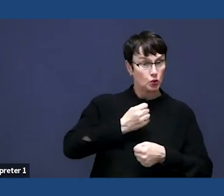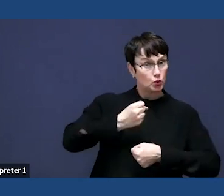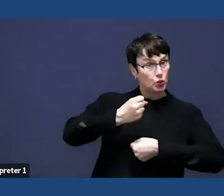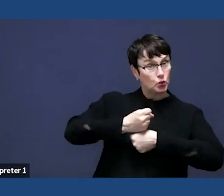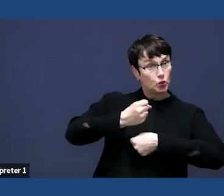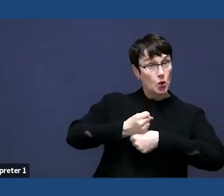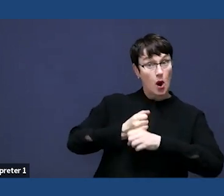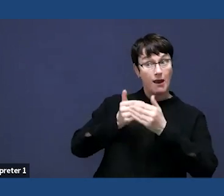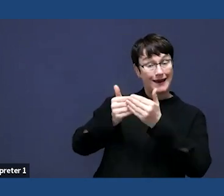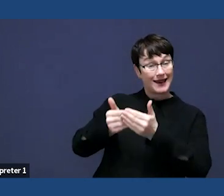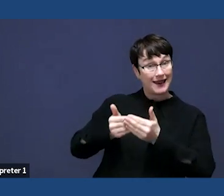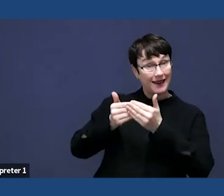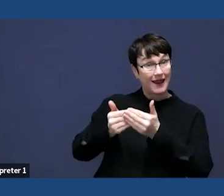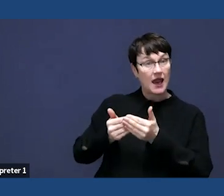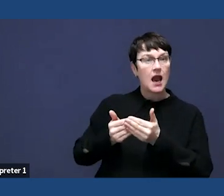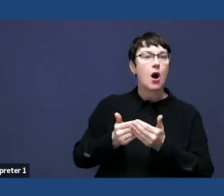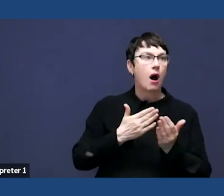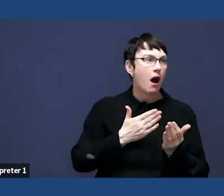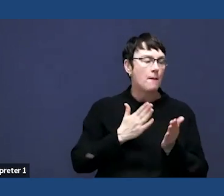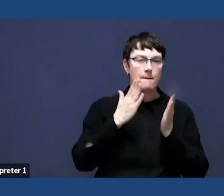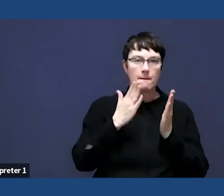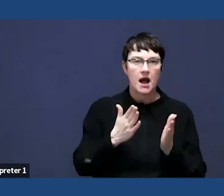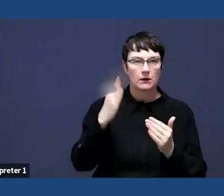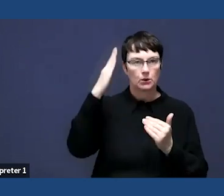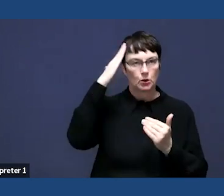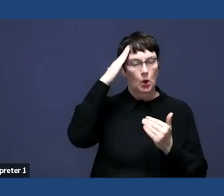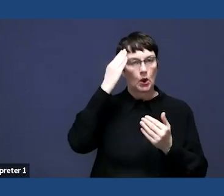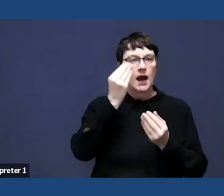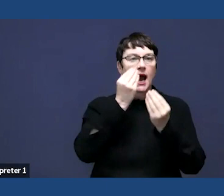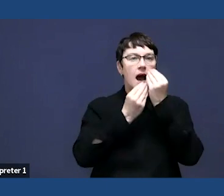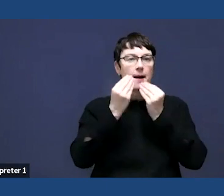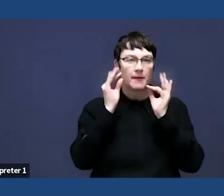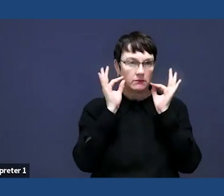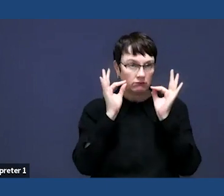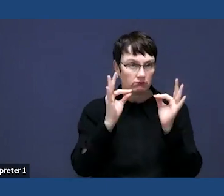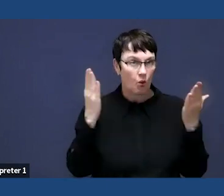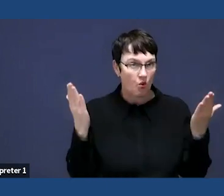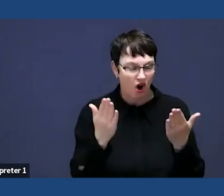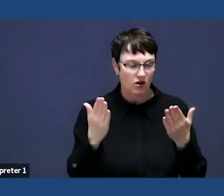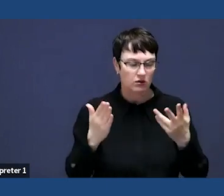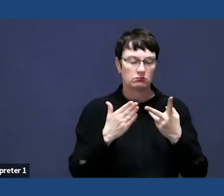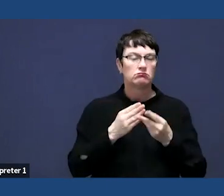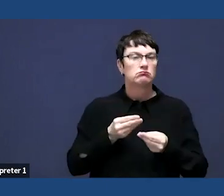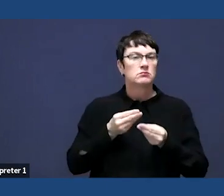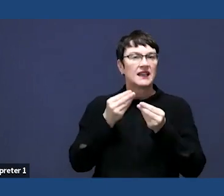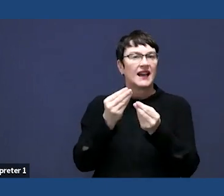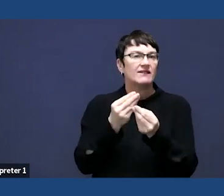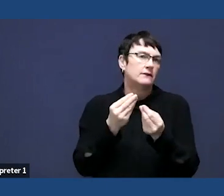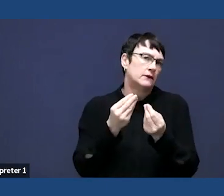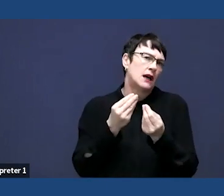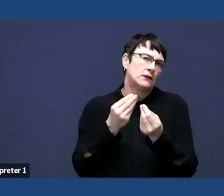food and nutrition or creating a safe environment, really communication with healthcare providers.